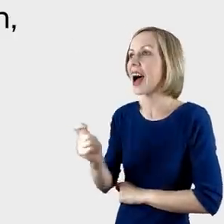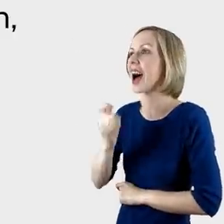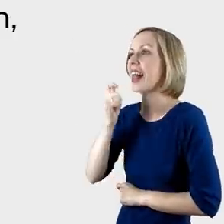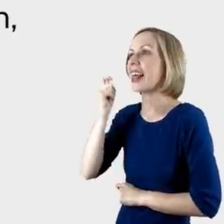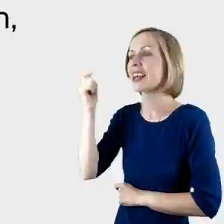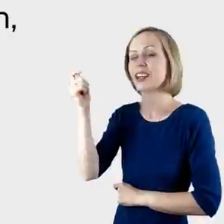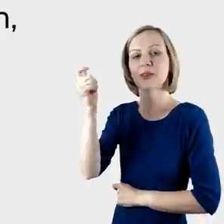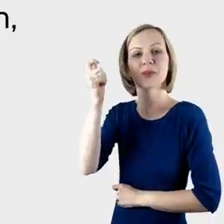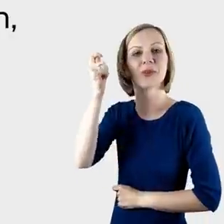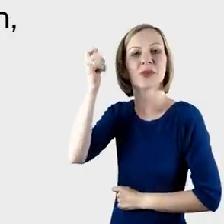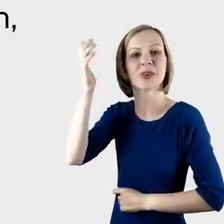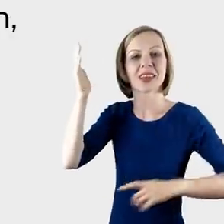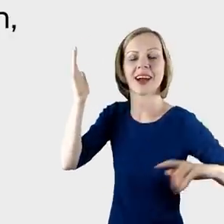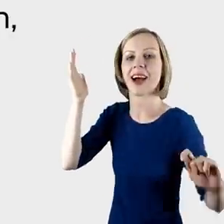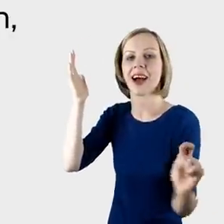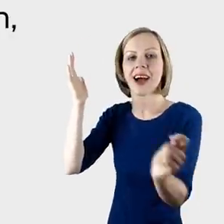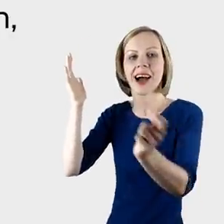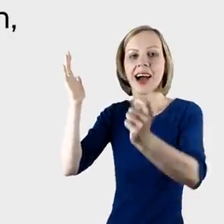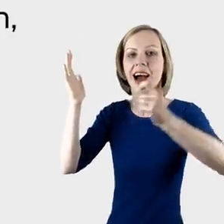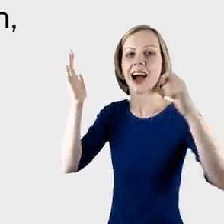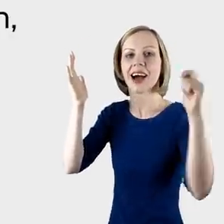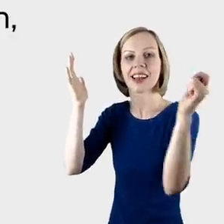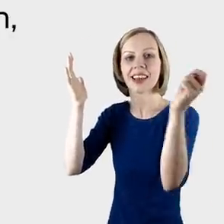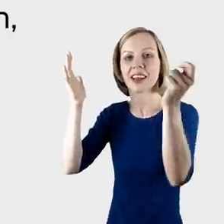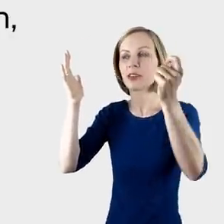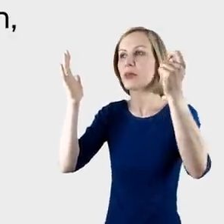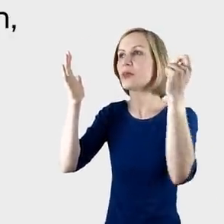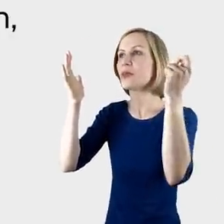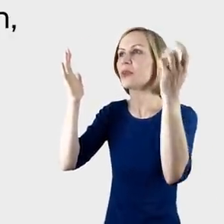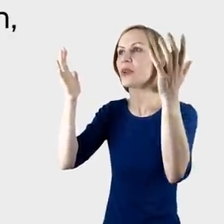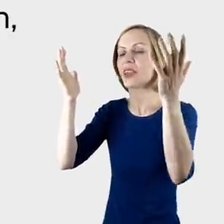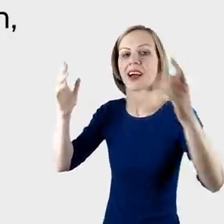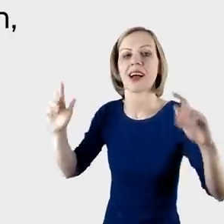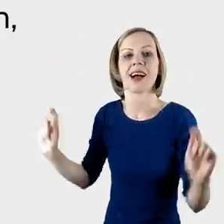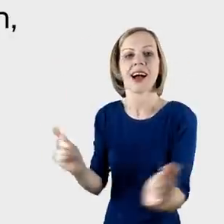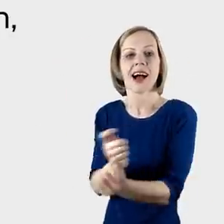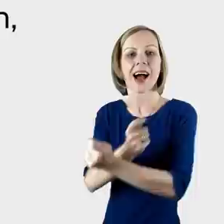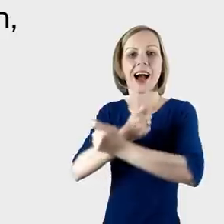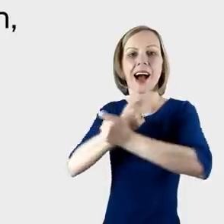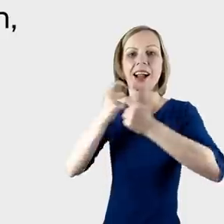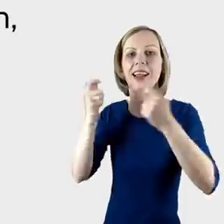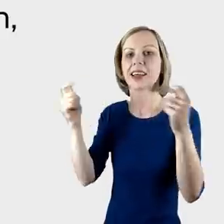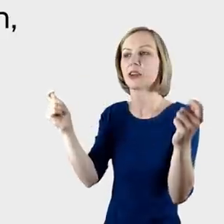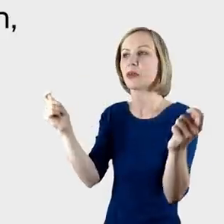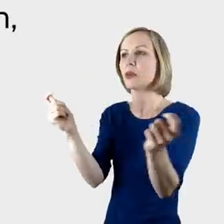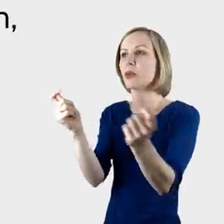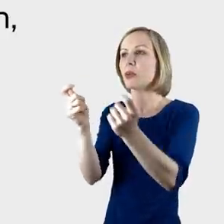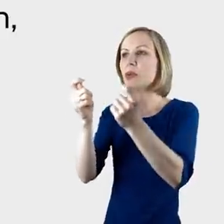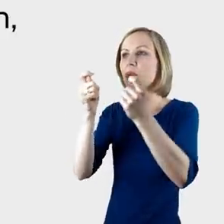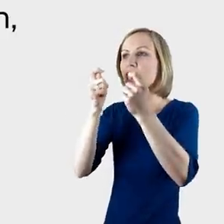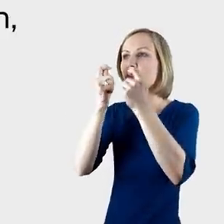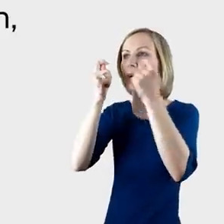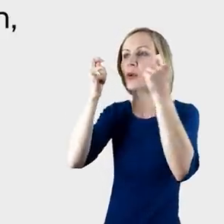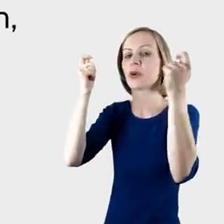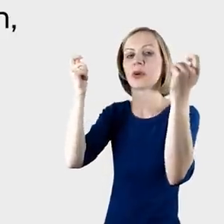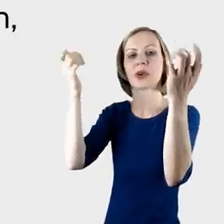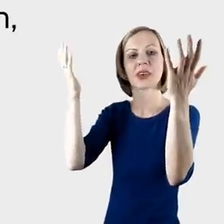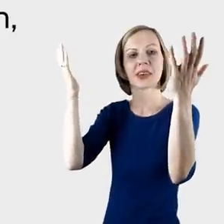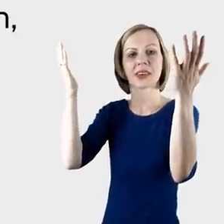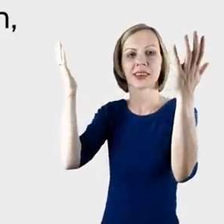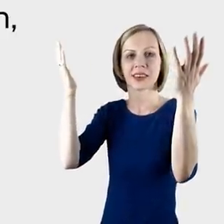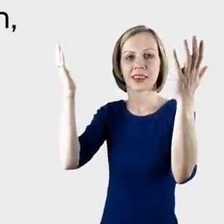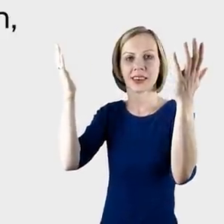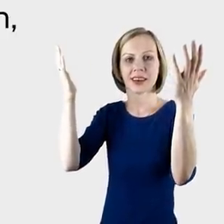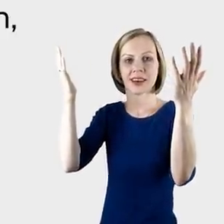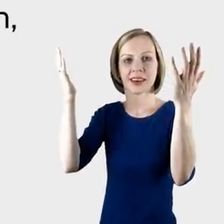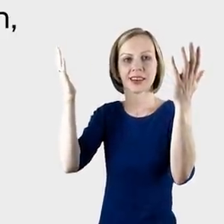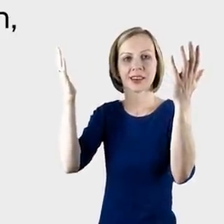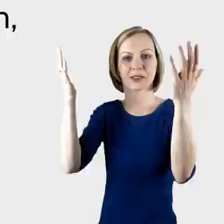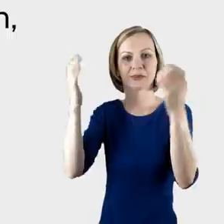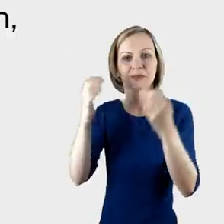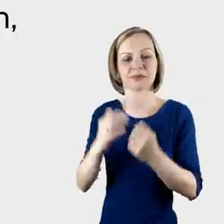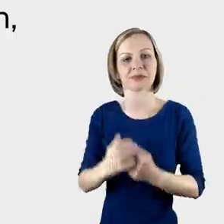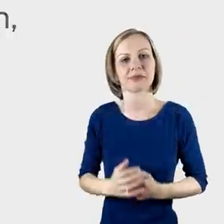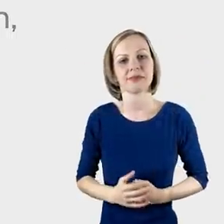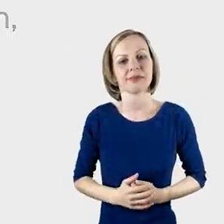Alleluia, alleluia, alleluia